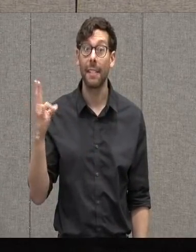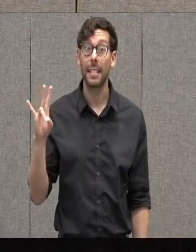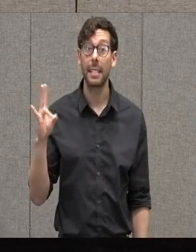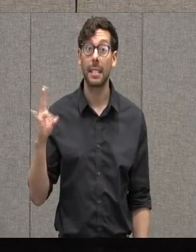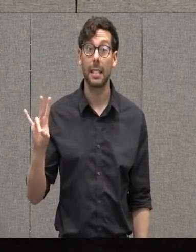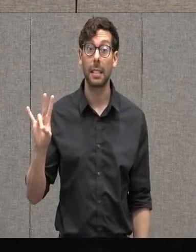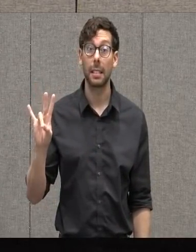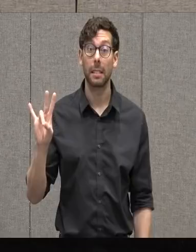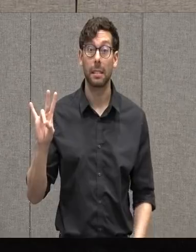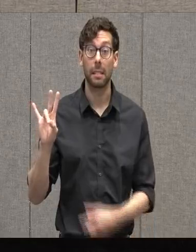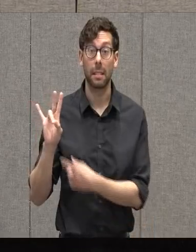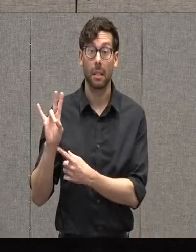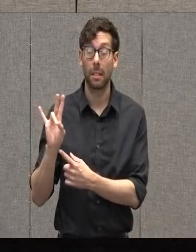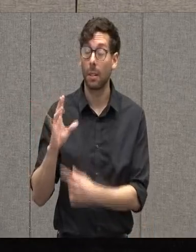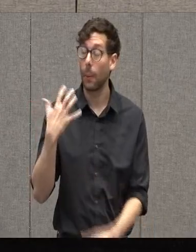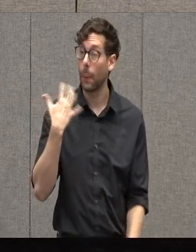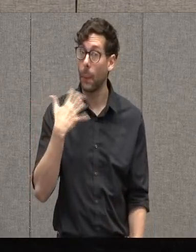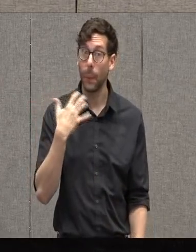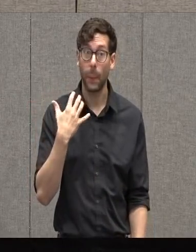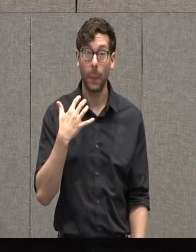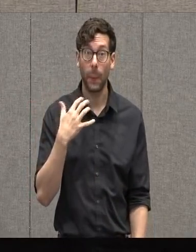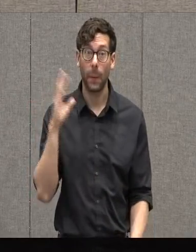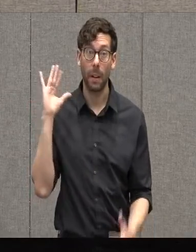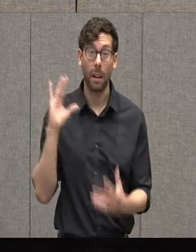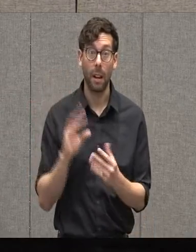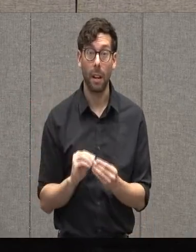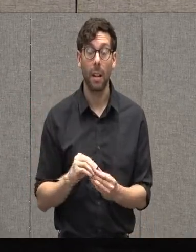Wow, so that added up to 17.